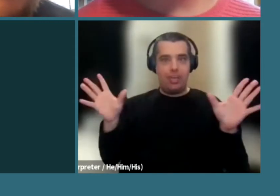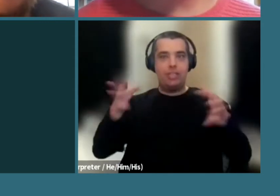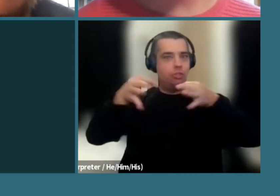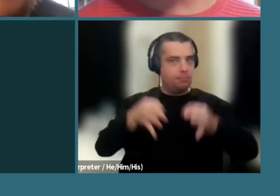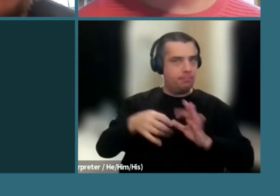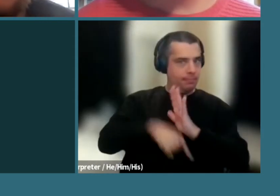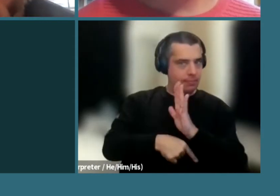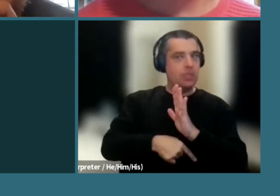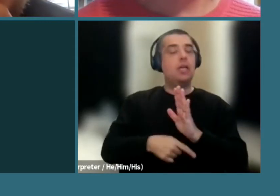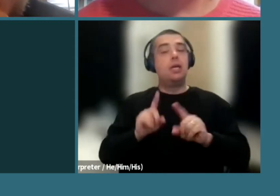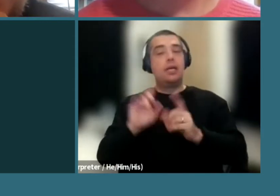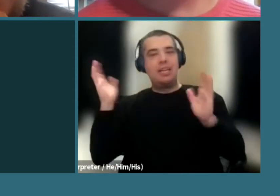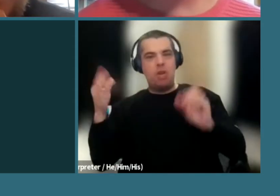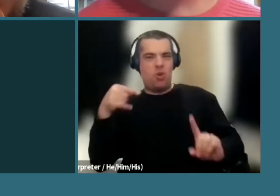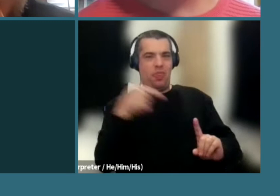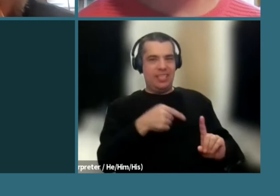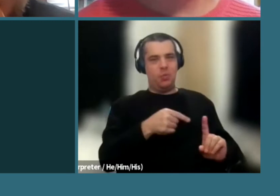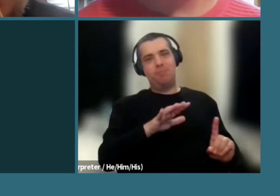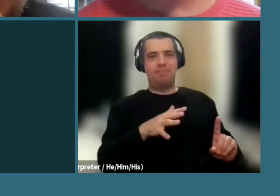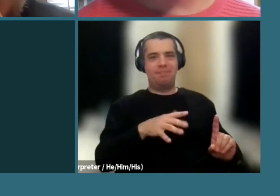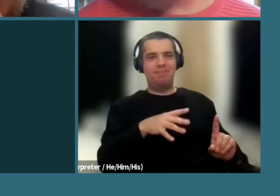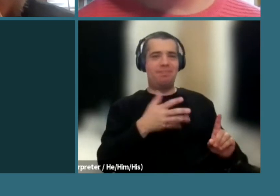So then to go back to this one where it's like, oh, there's some ugly stickers